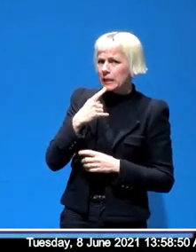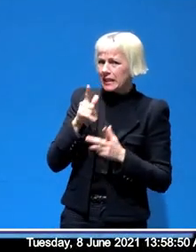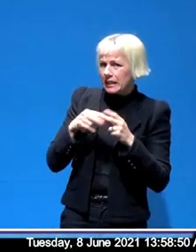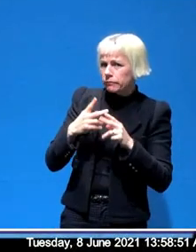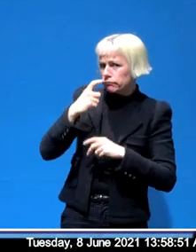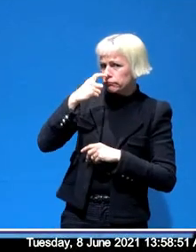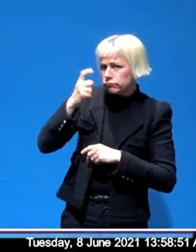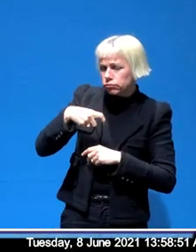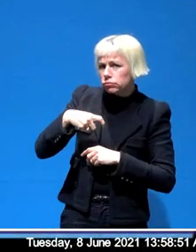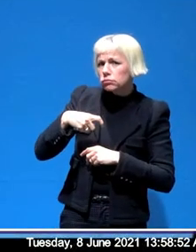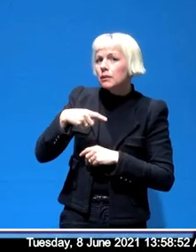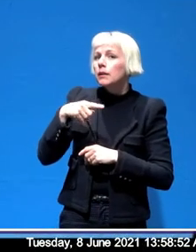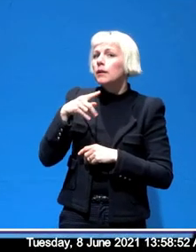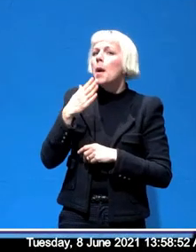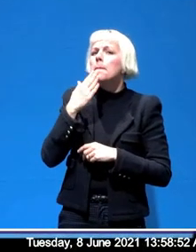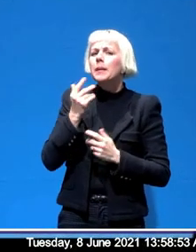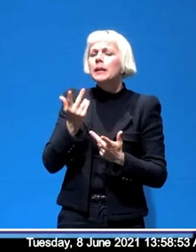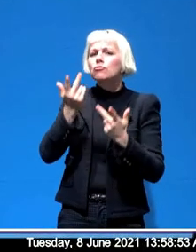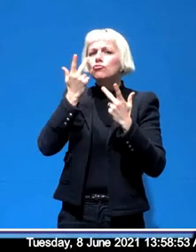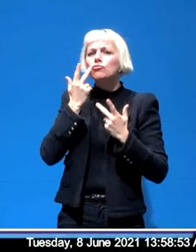could show us the second half of that page.